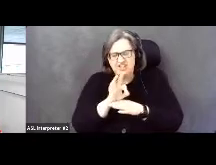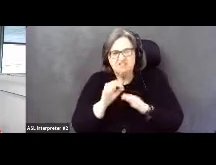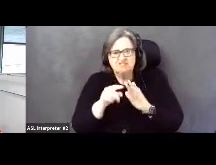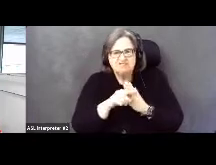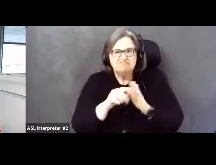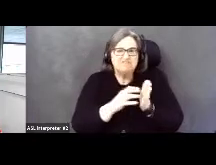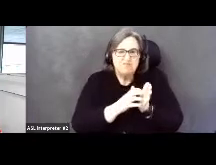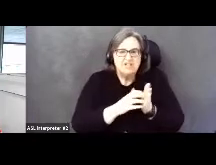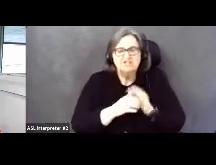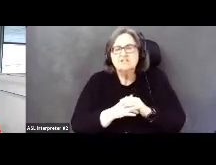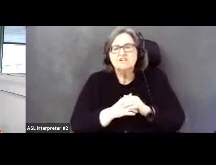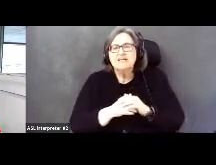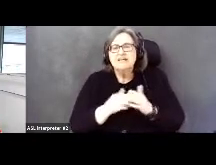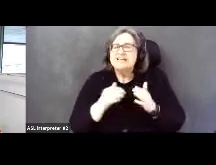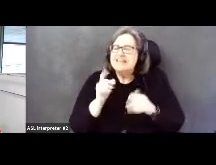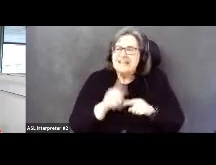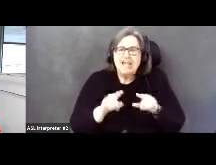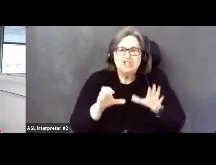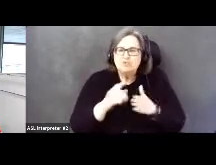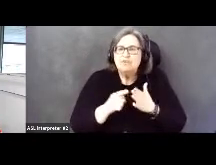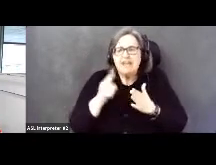do. And that may be as short as simple